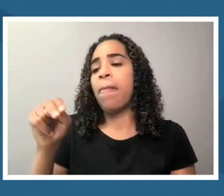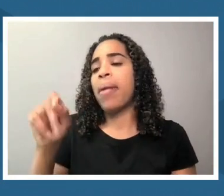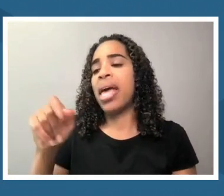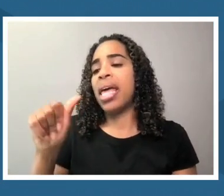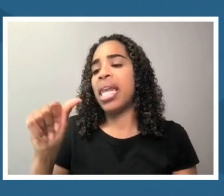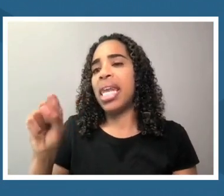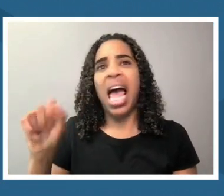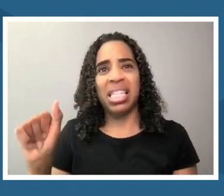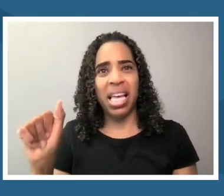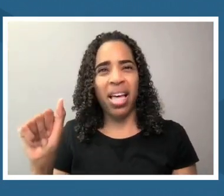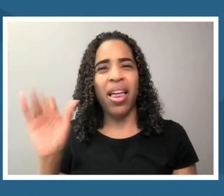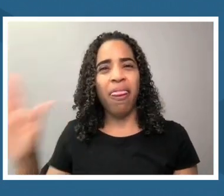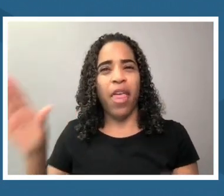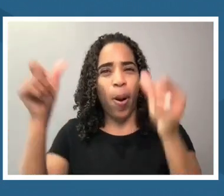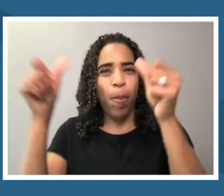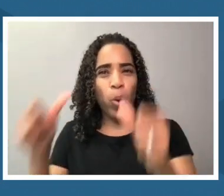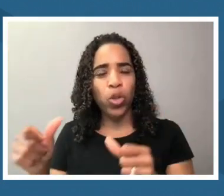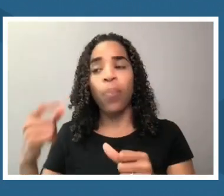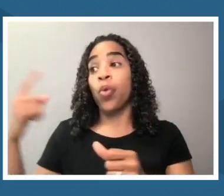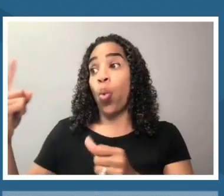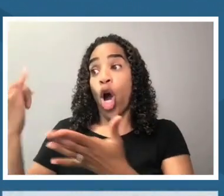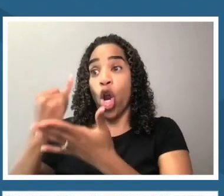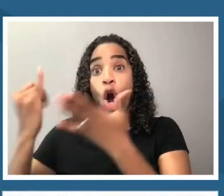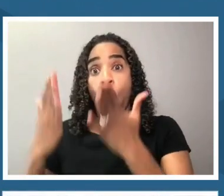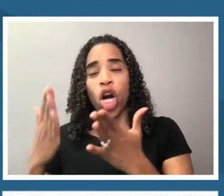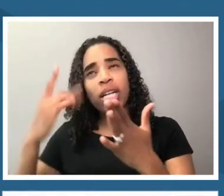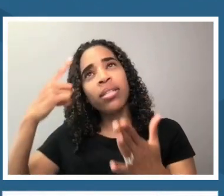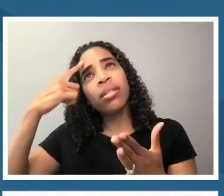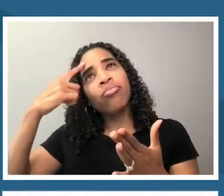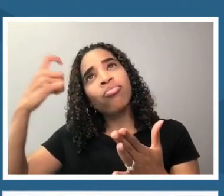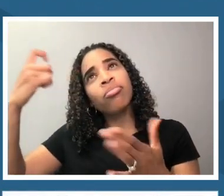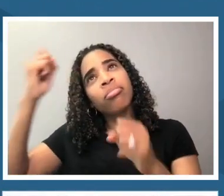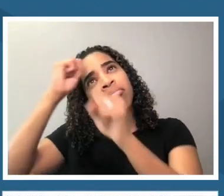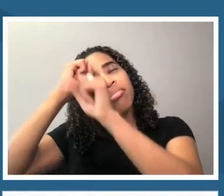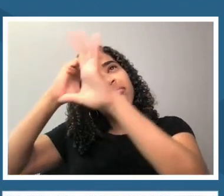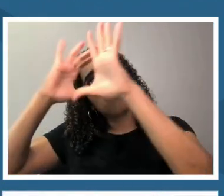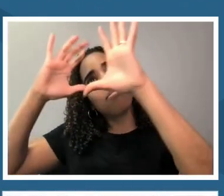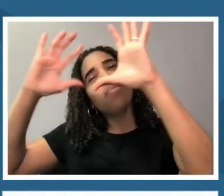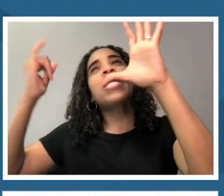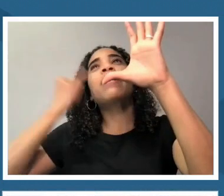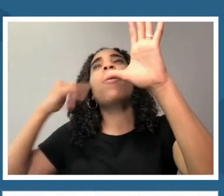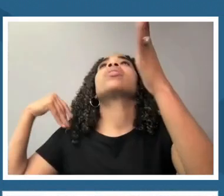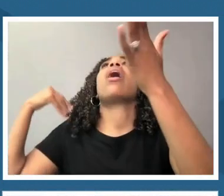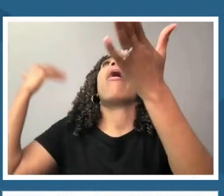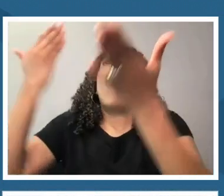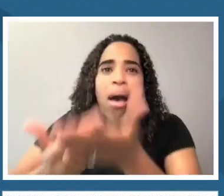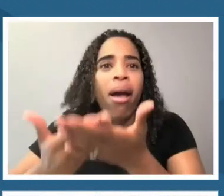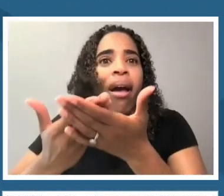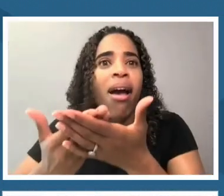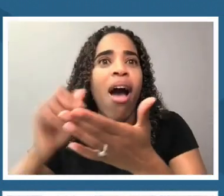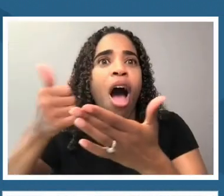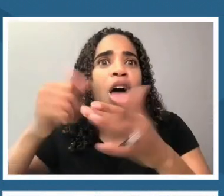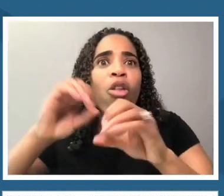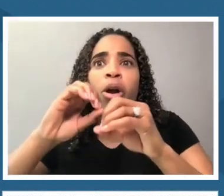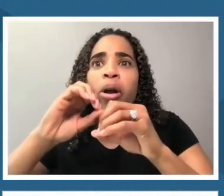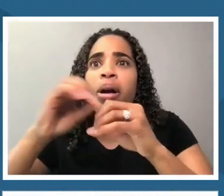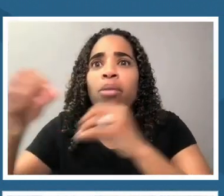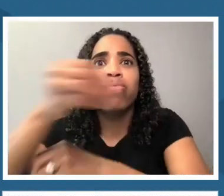where an artist is imagining what it's like to be on a particular world in this